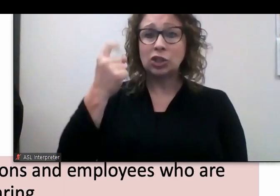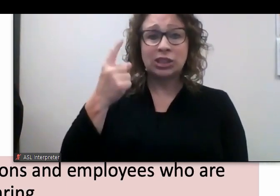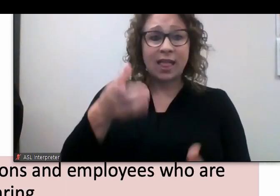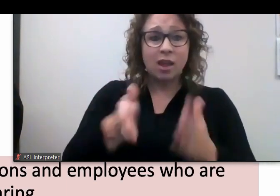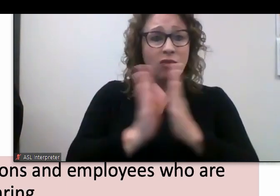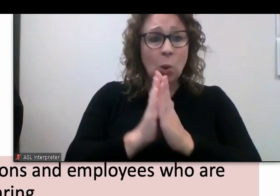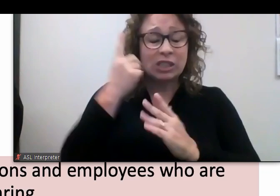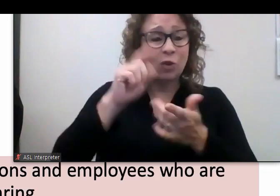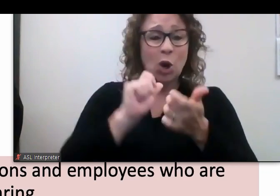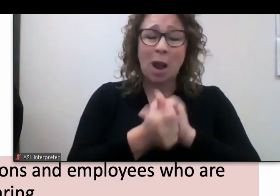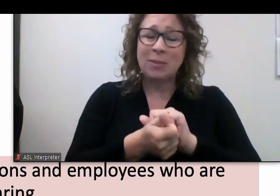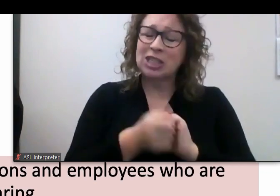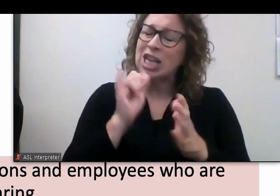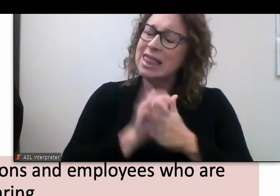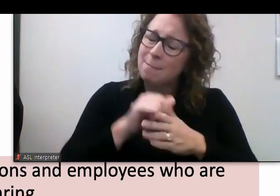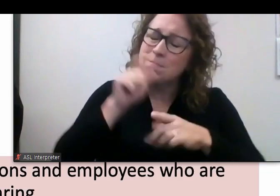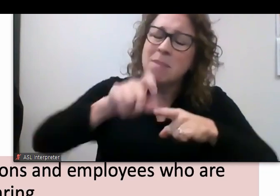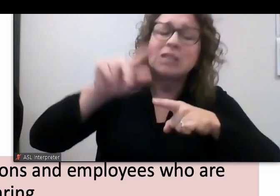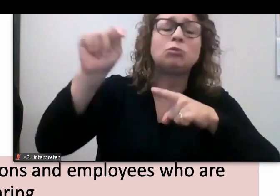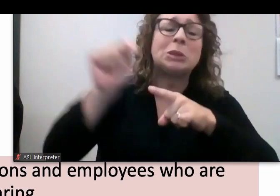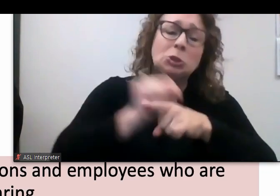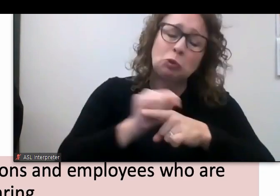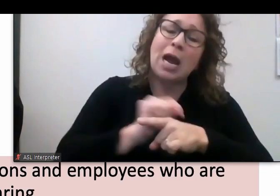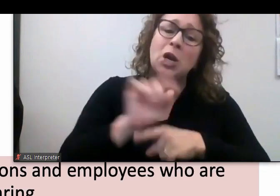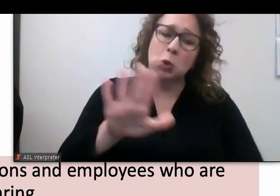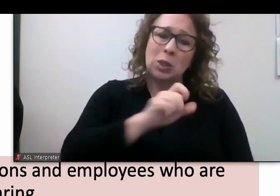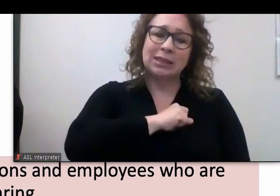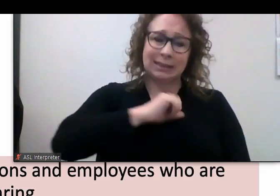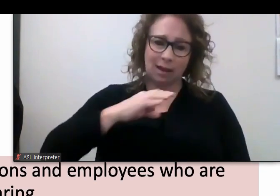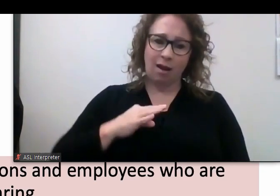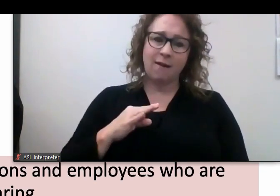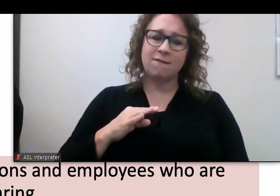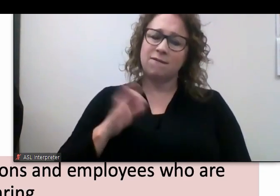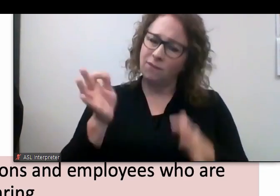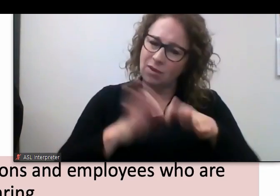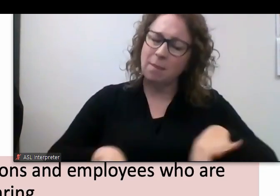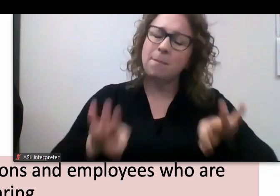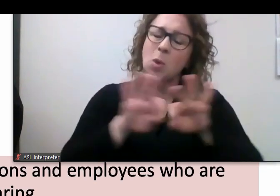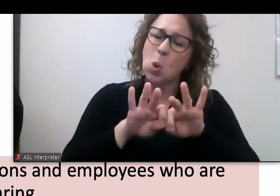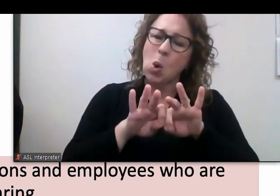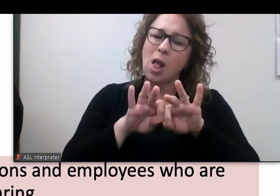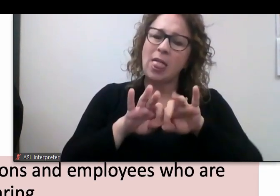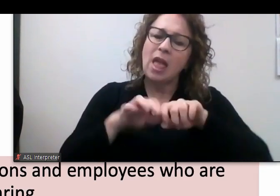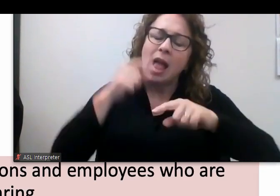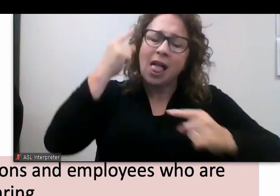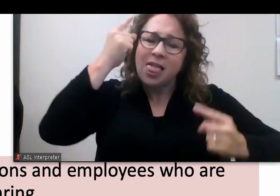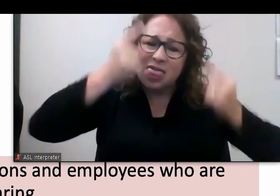So that comes into the training of your staff meaningfully, thinking meaningfully about this